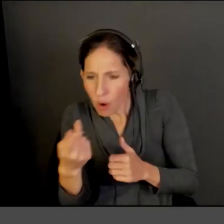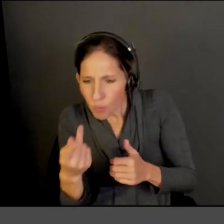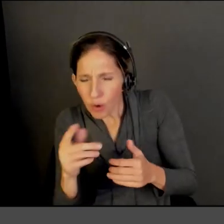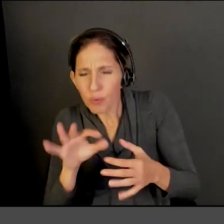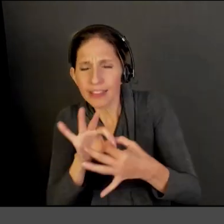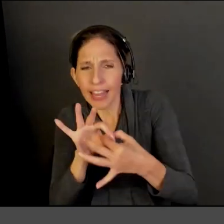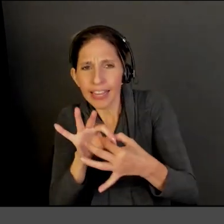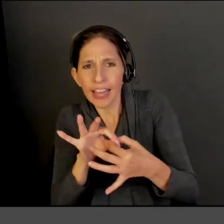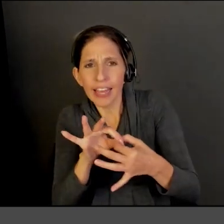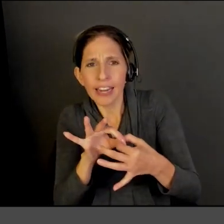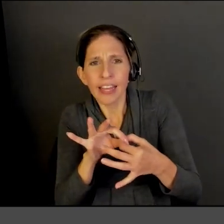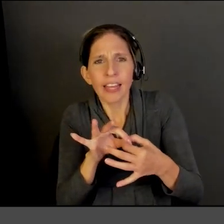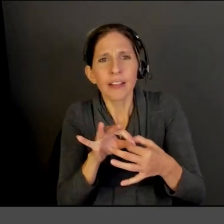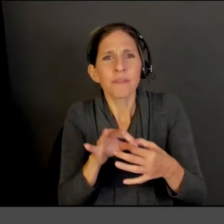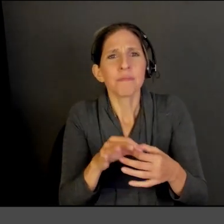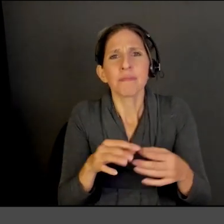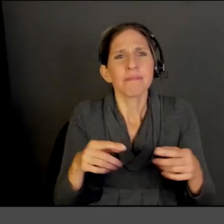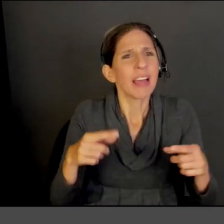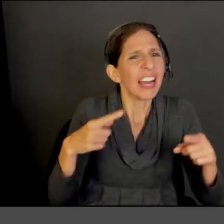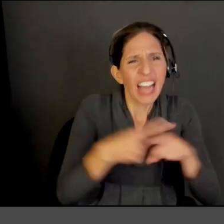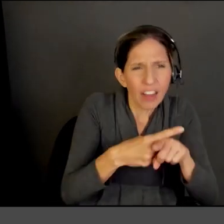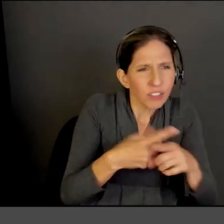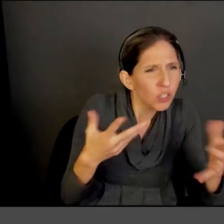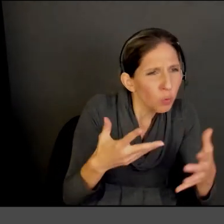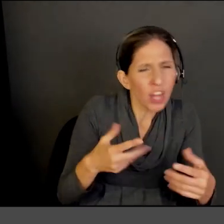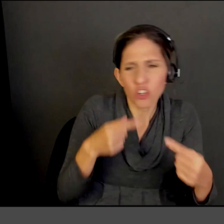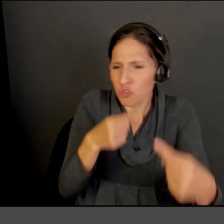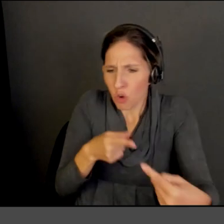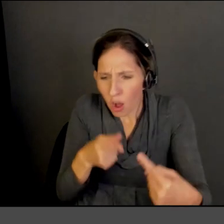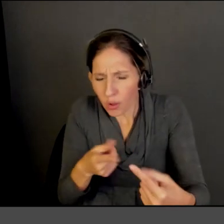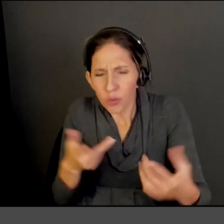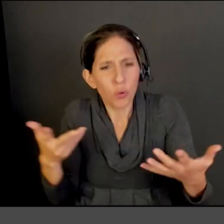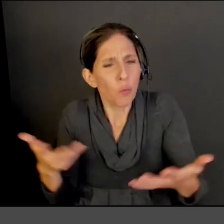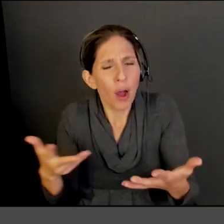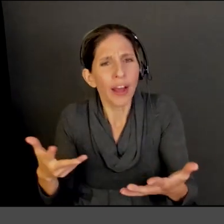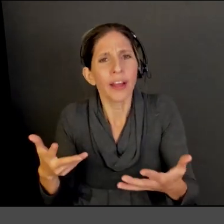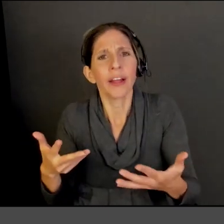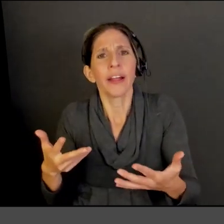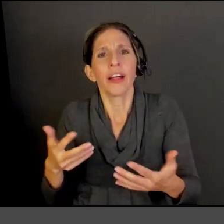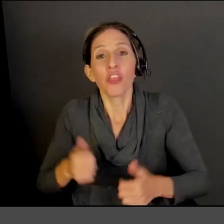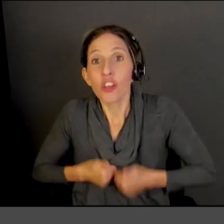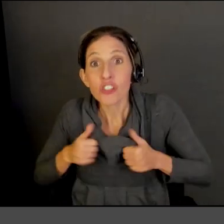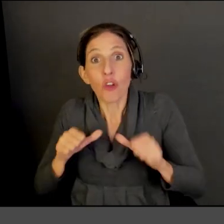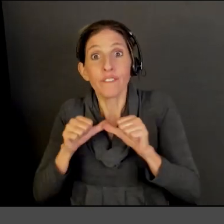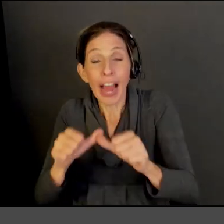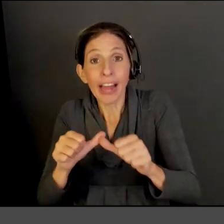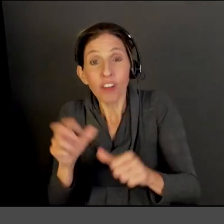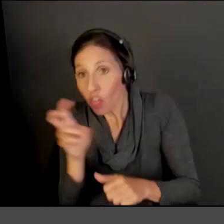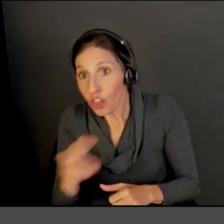THE SURVIVAL OF THE JOURNEY TO THE PRESENT, FROM OUR ANCESTORS TO THE PRESENT.